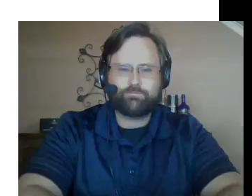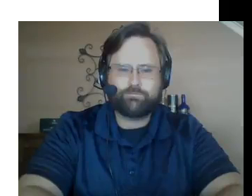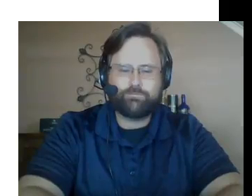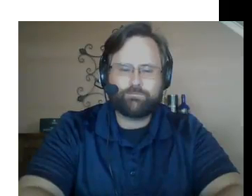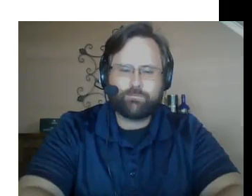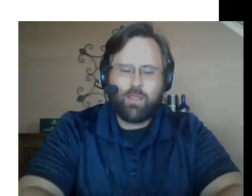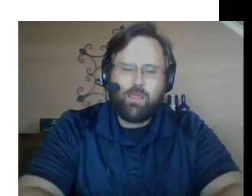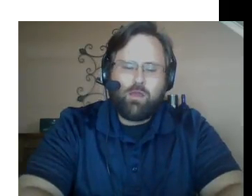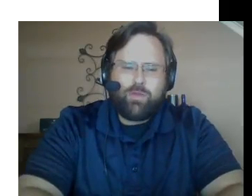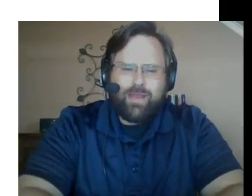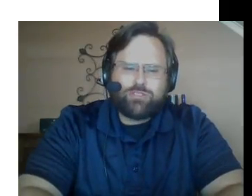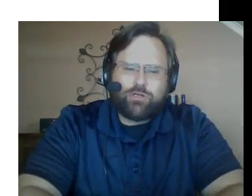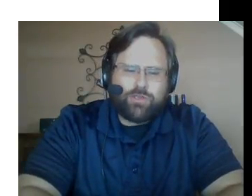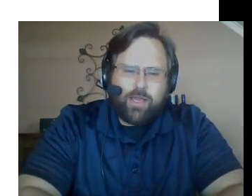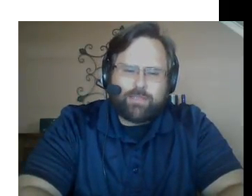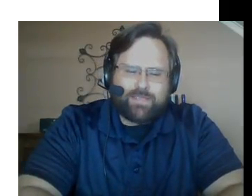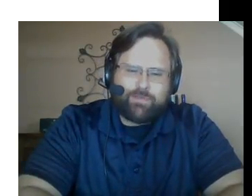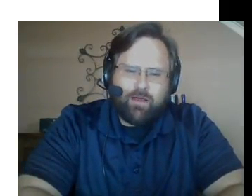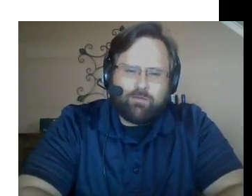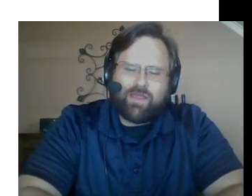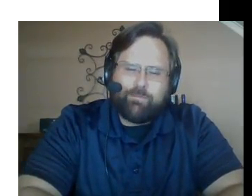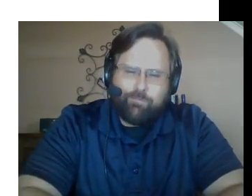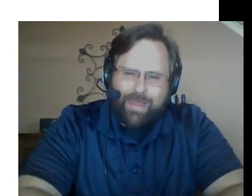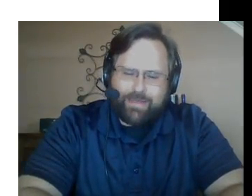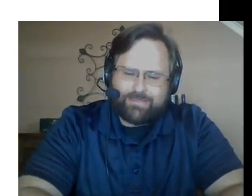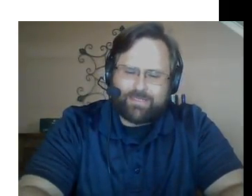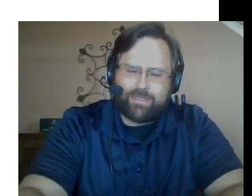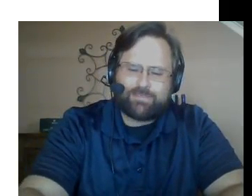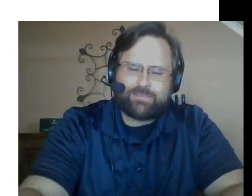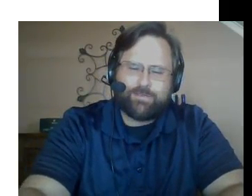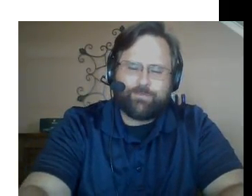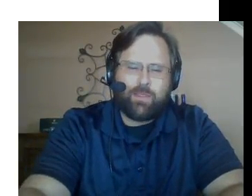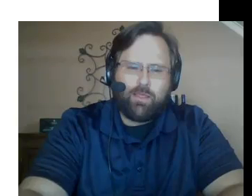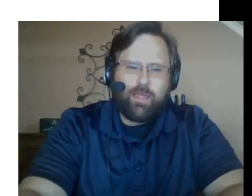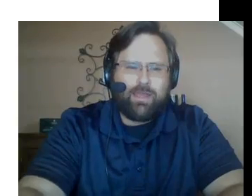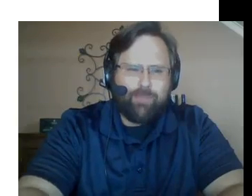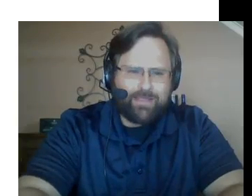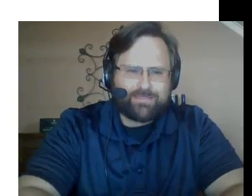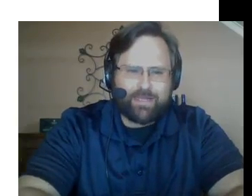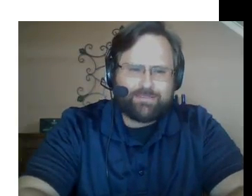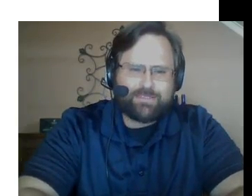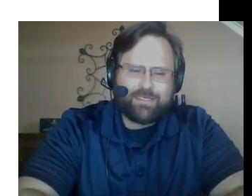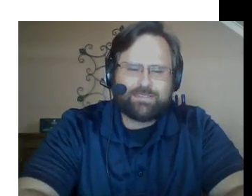we now turn to the concept of an embedded sentence an embedded sentence is a